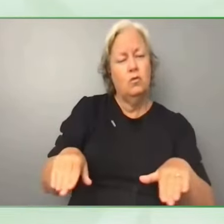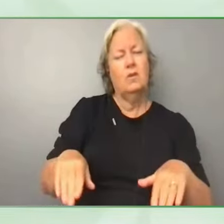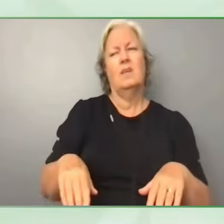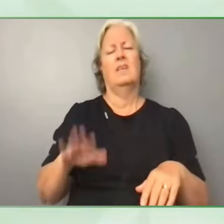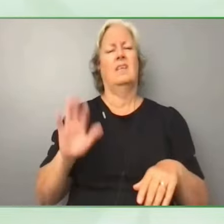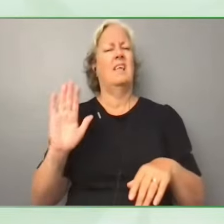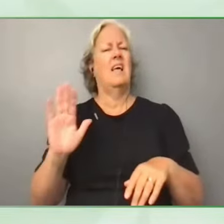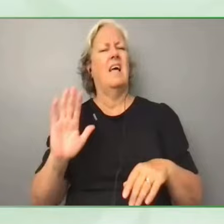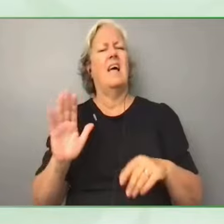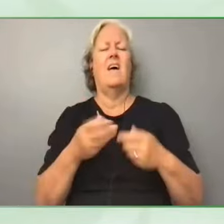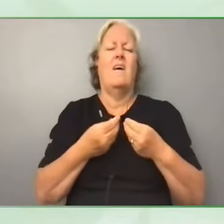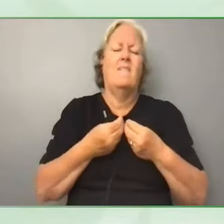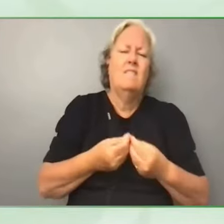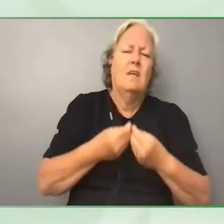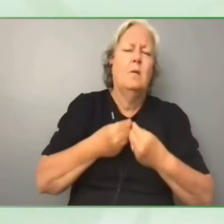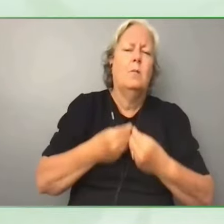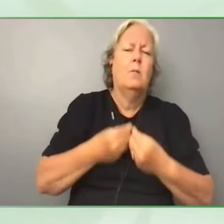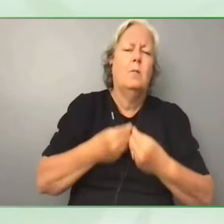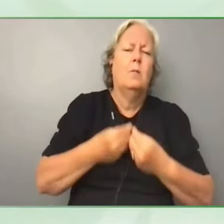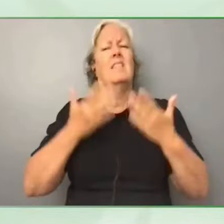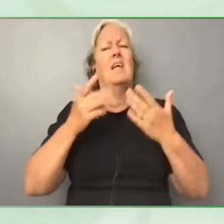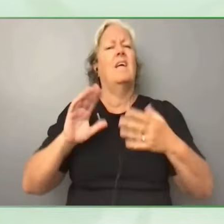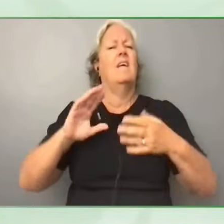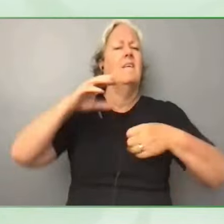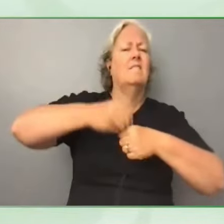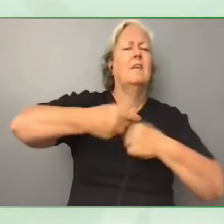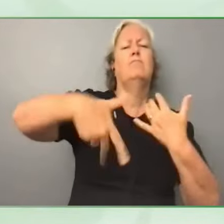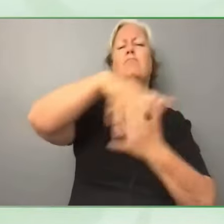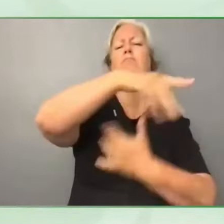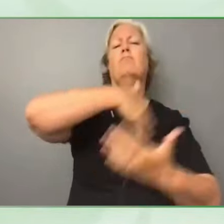just in the community and not the last moment I didn't talk about